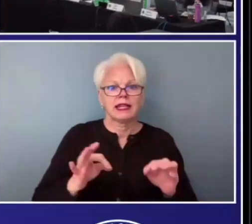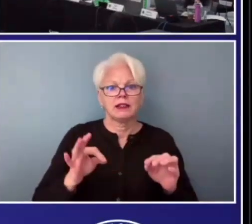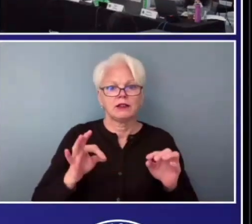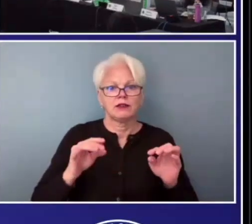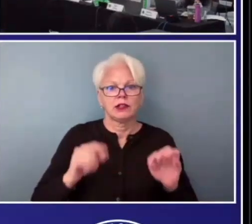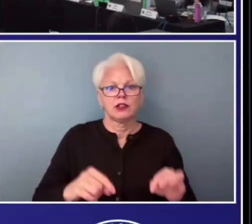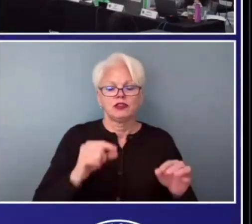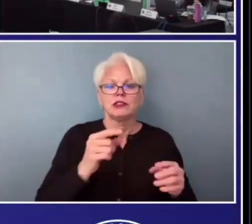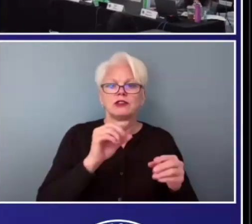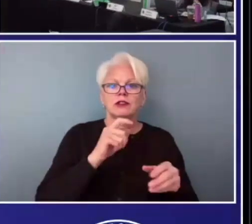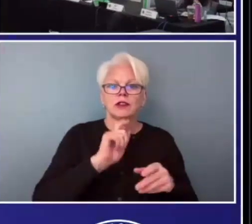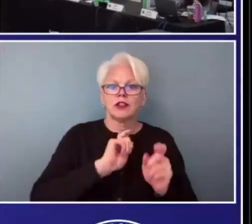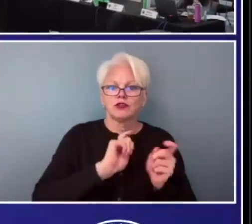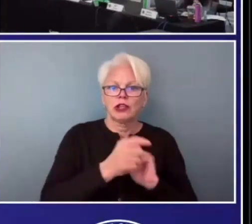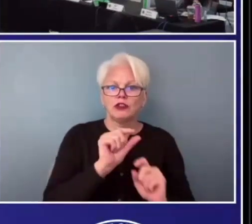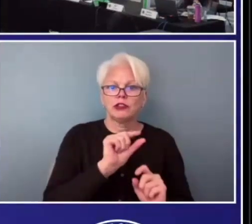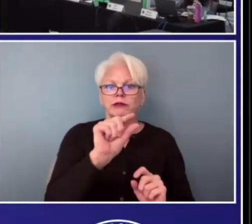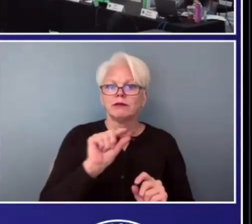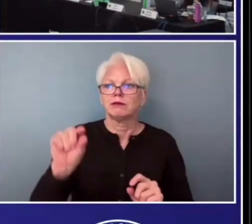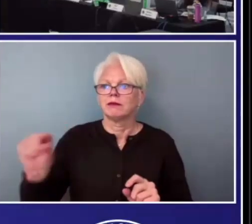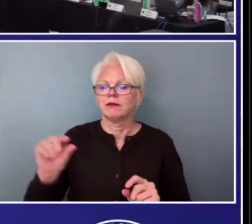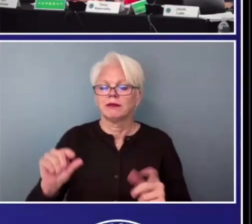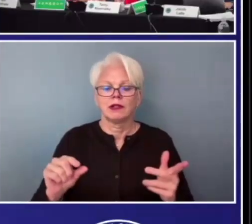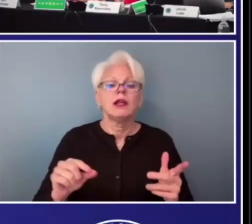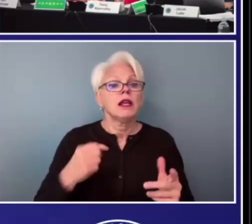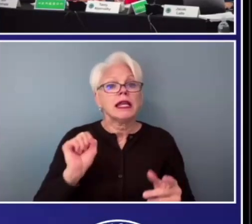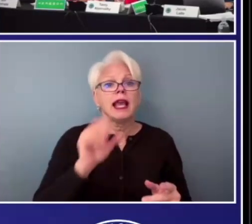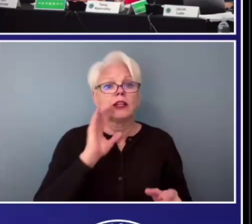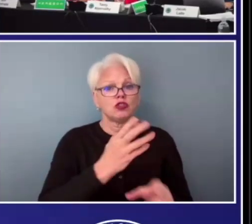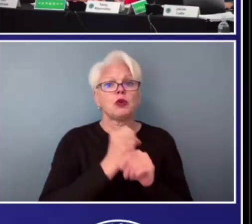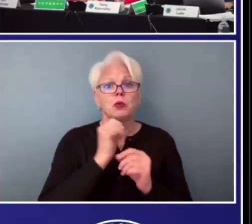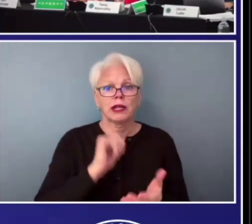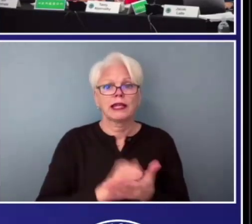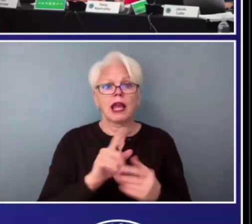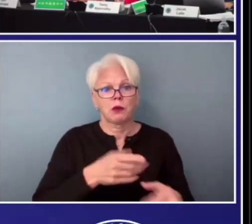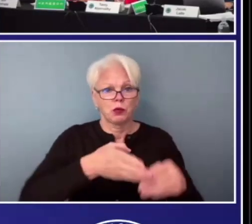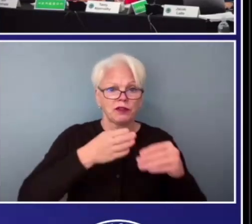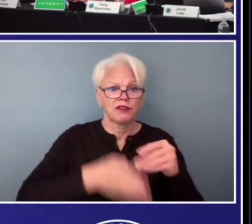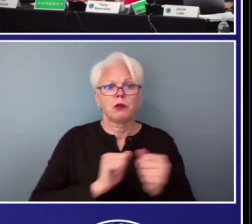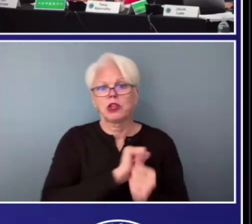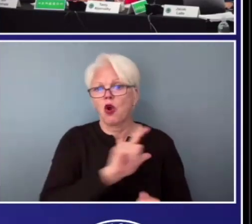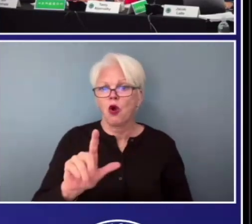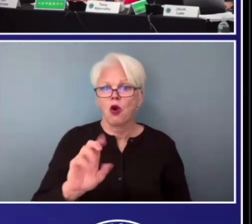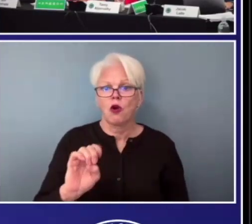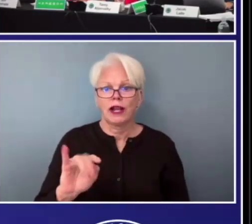changes? Yes. Okay. You will get that when we're finished with all the edits. But we were still reviewing